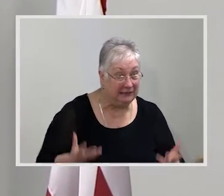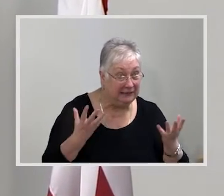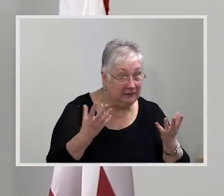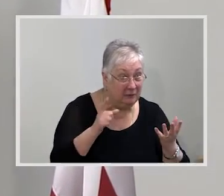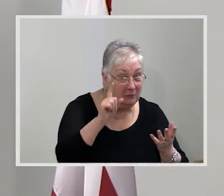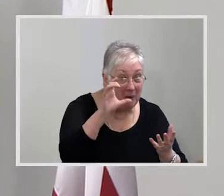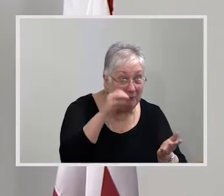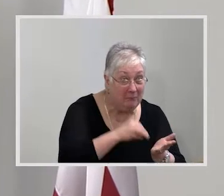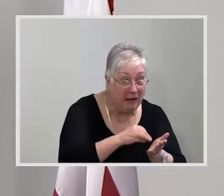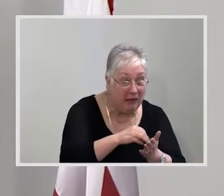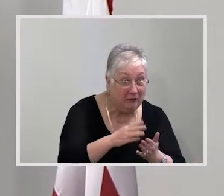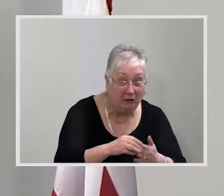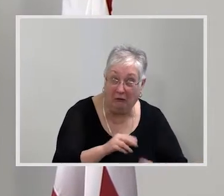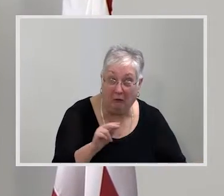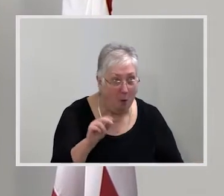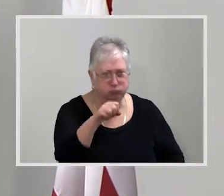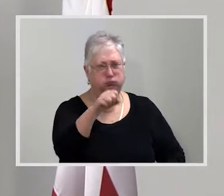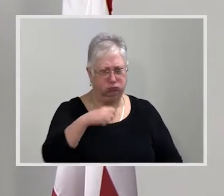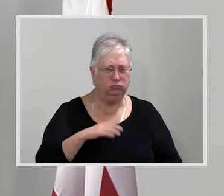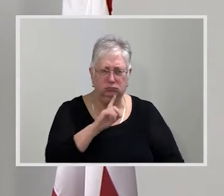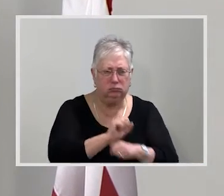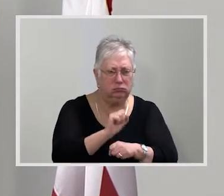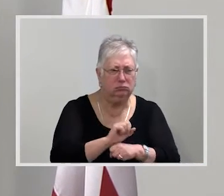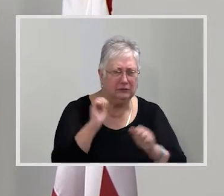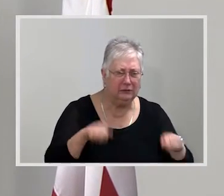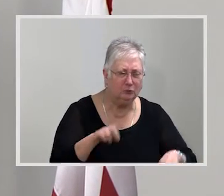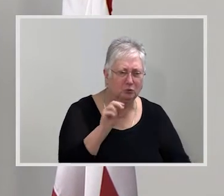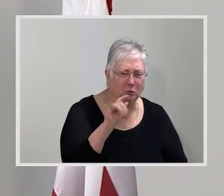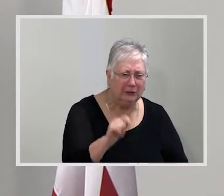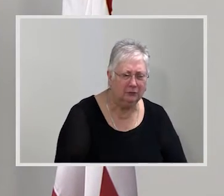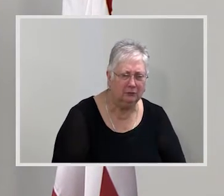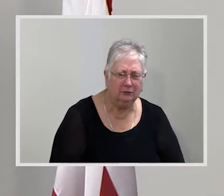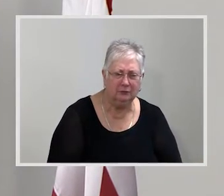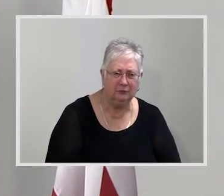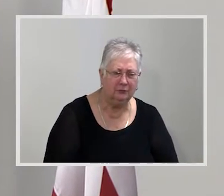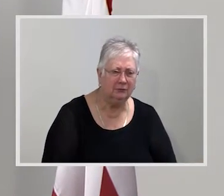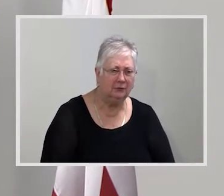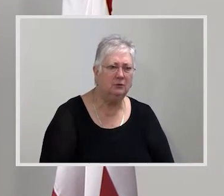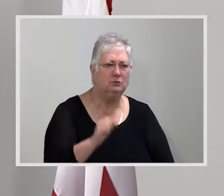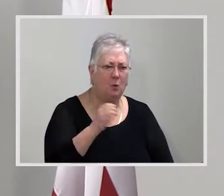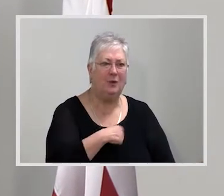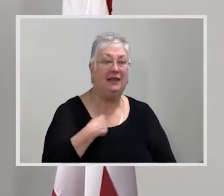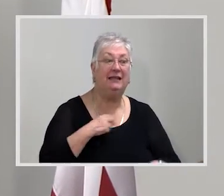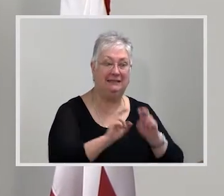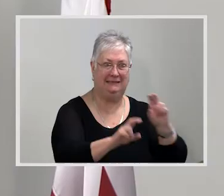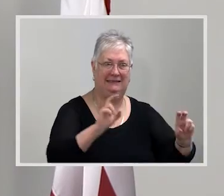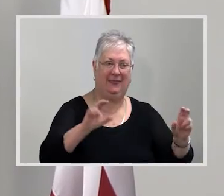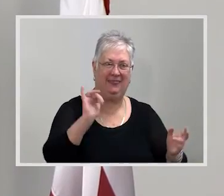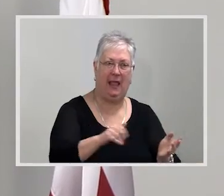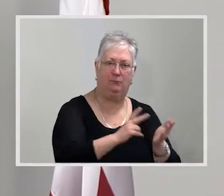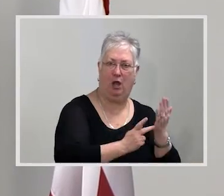WE'RE GETTING IT OUT THE DOOR AND WE'RE INVESTING IN THOSE PROJECTS. SO NOW THE QUESTION IS, CAN WE DO MORE?